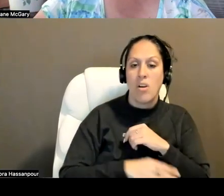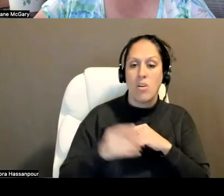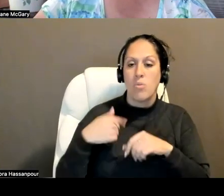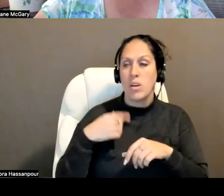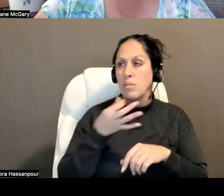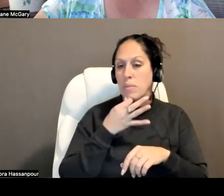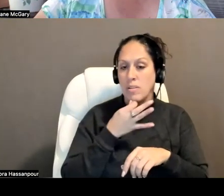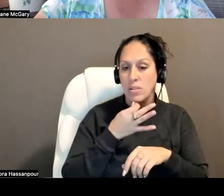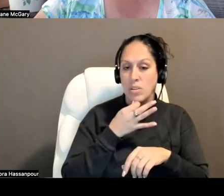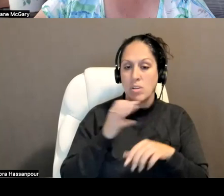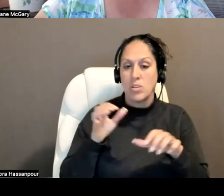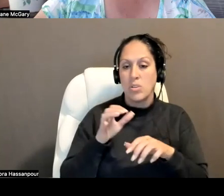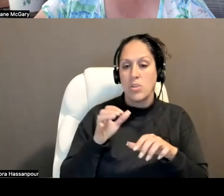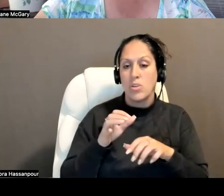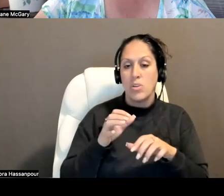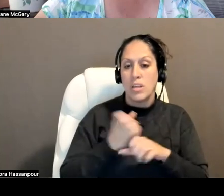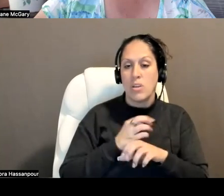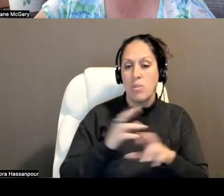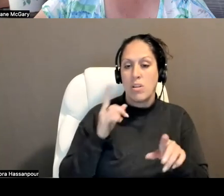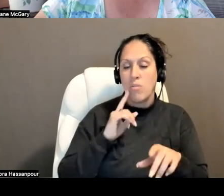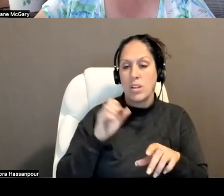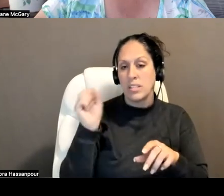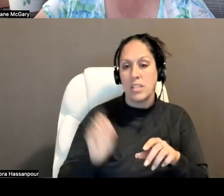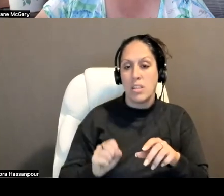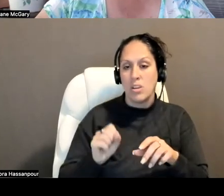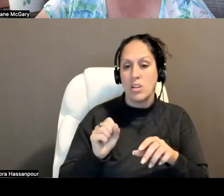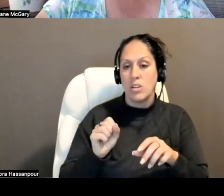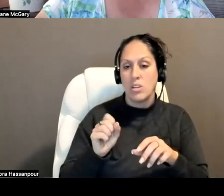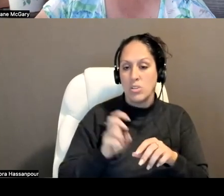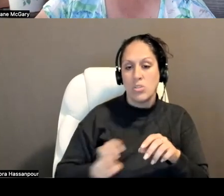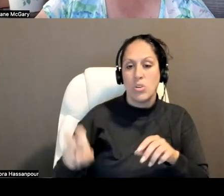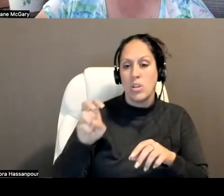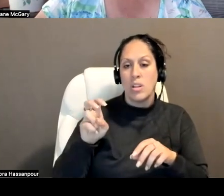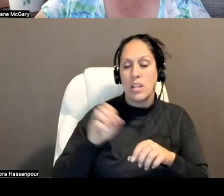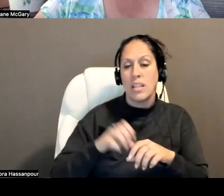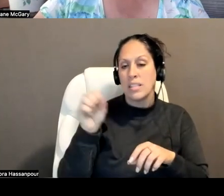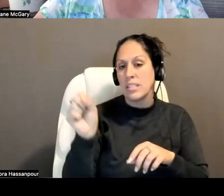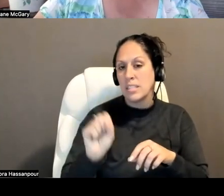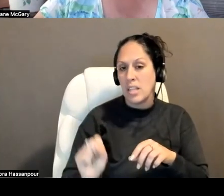to gear up for a southern tour. So we're going to be performing in the southern states. Um,